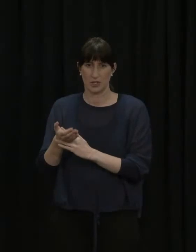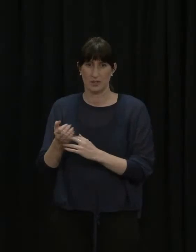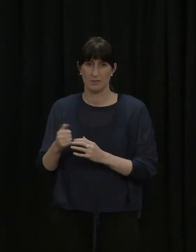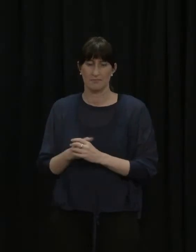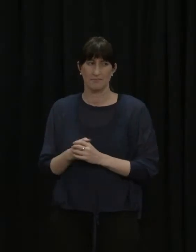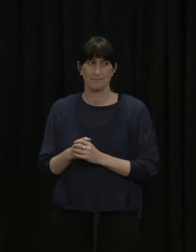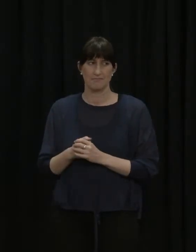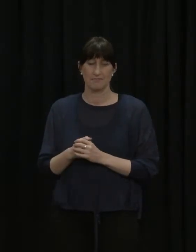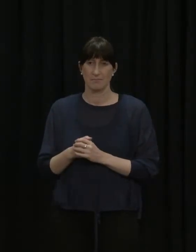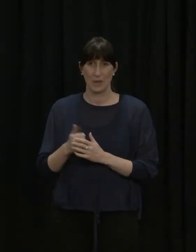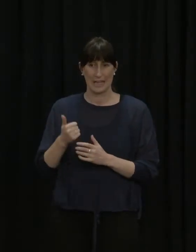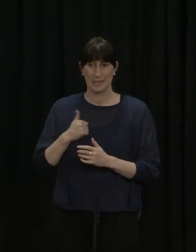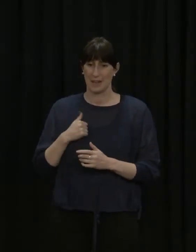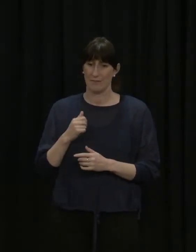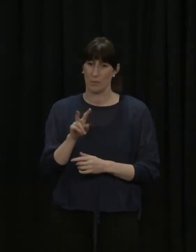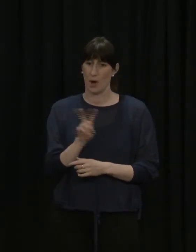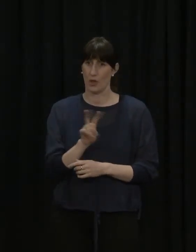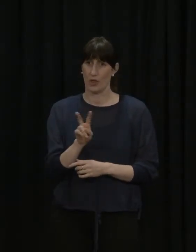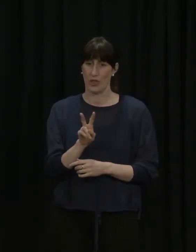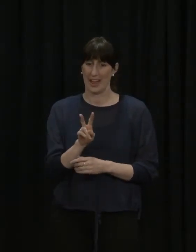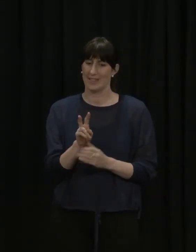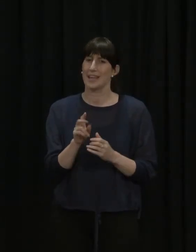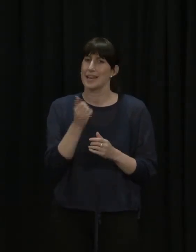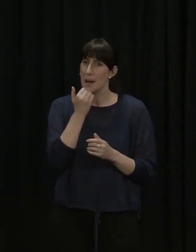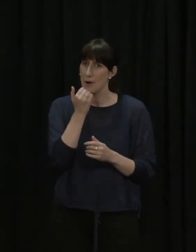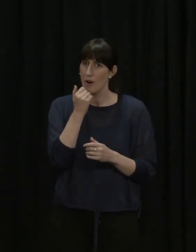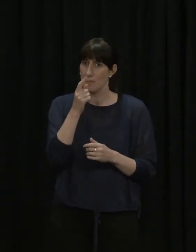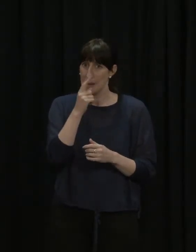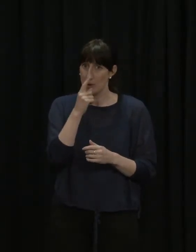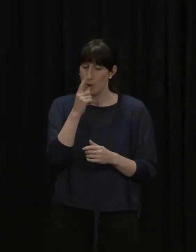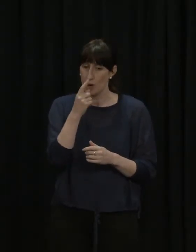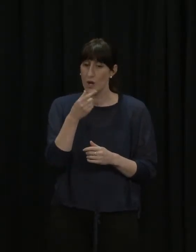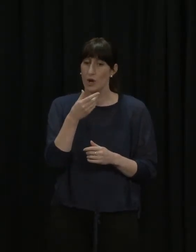those who require their CBC and the exceptions because of essential service disruptions.